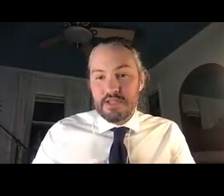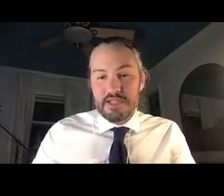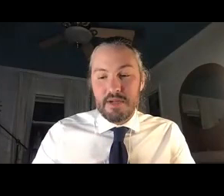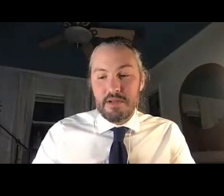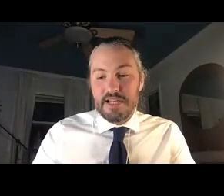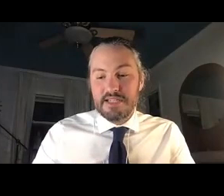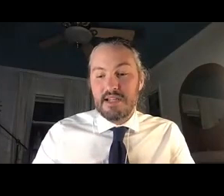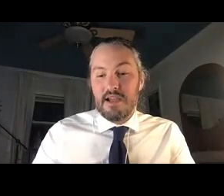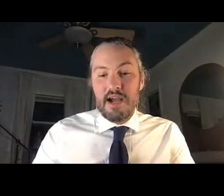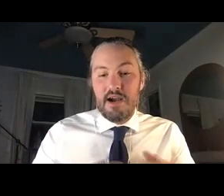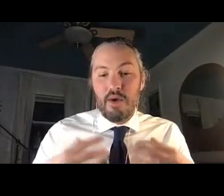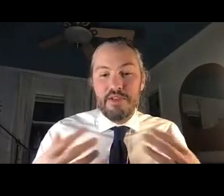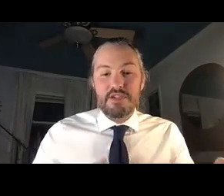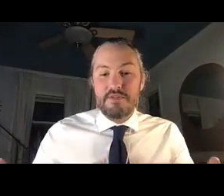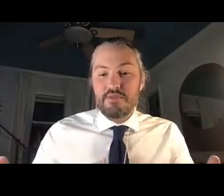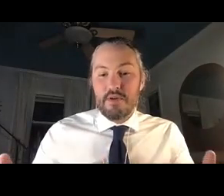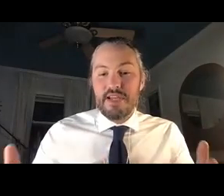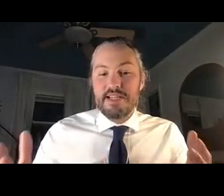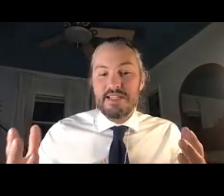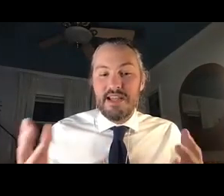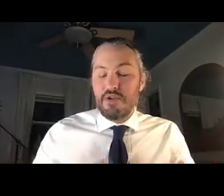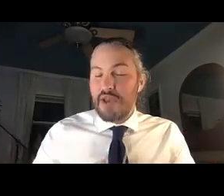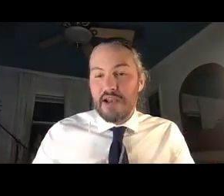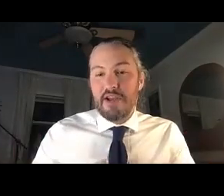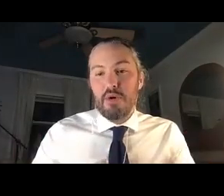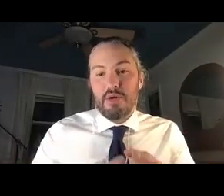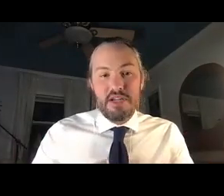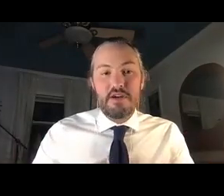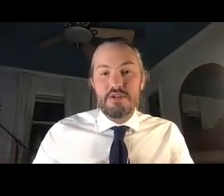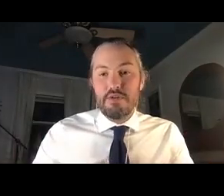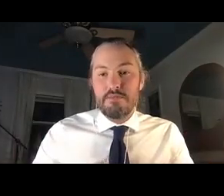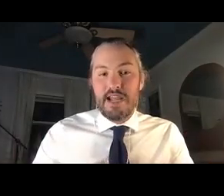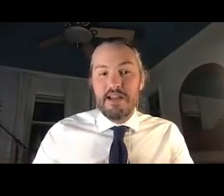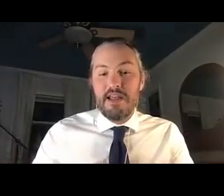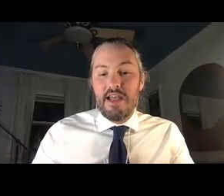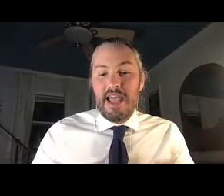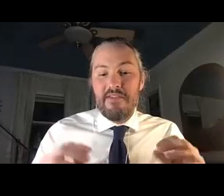disabilities where this service really is either not available or difficult to obtain. And then it